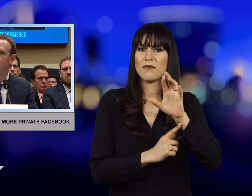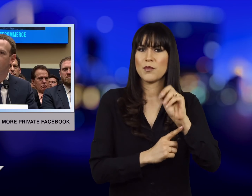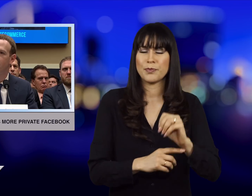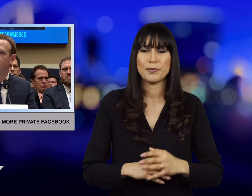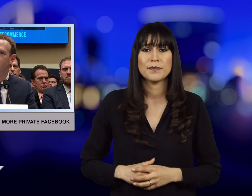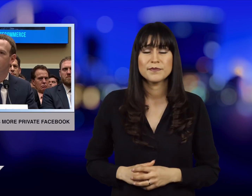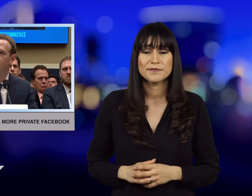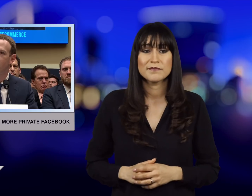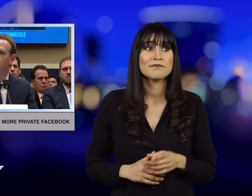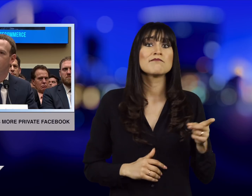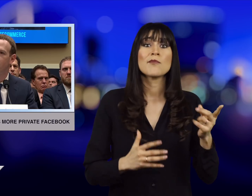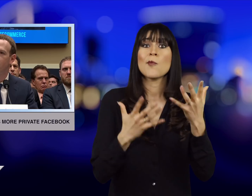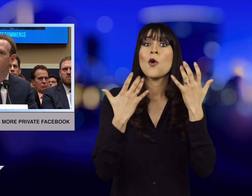platform.